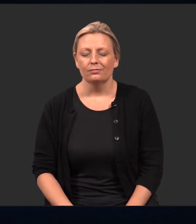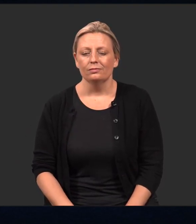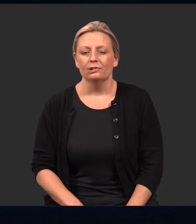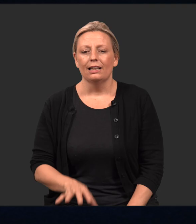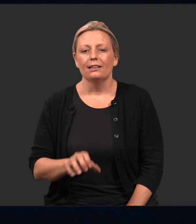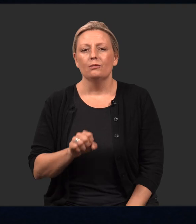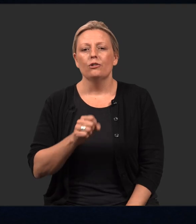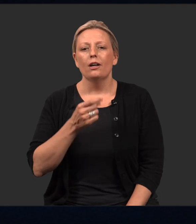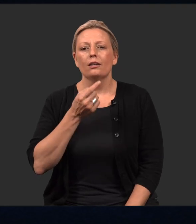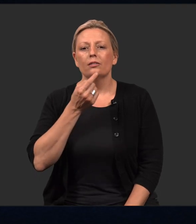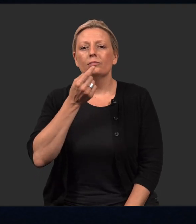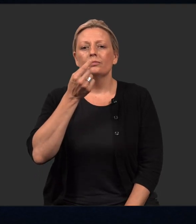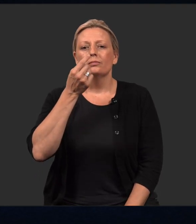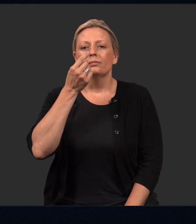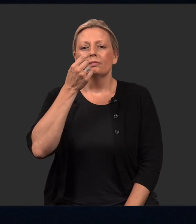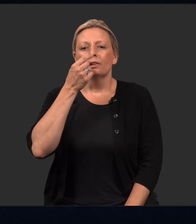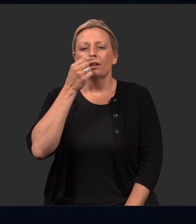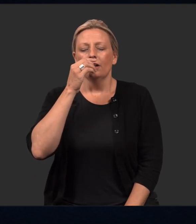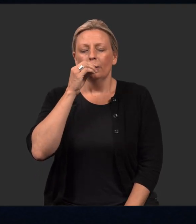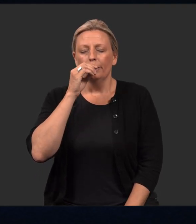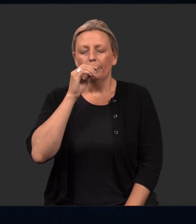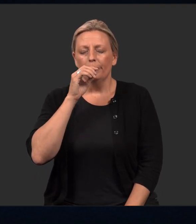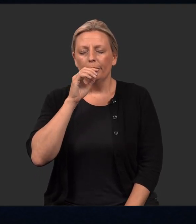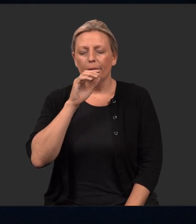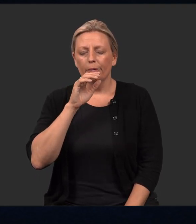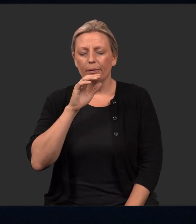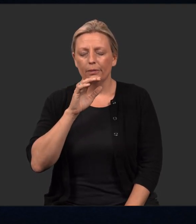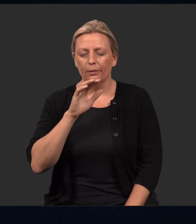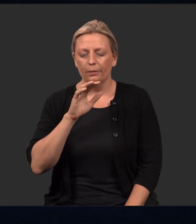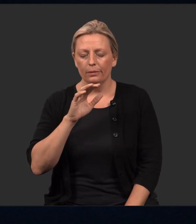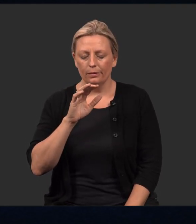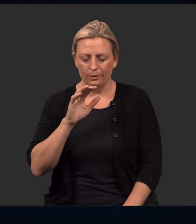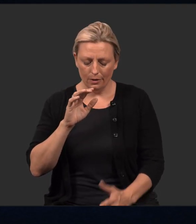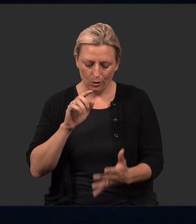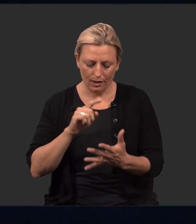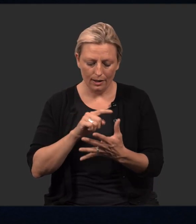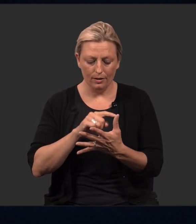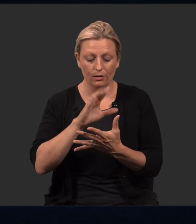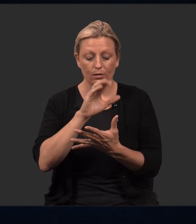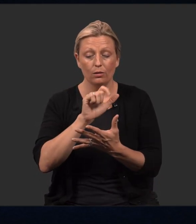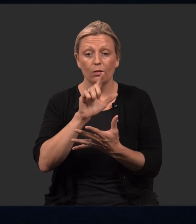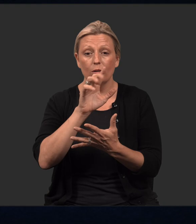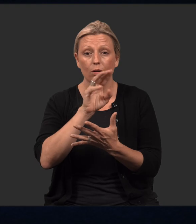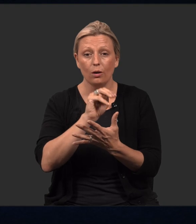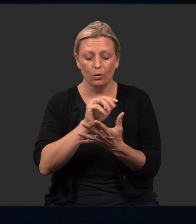Let's start by breathing in through our nose, and out through our mouth. And begin.